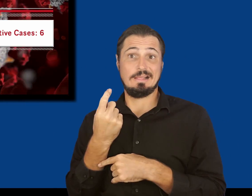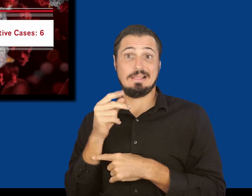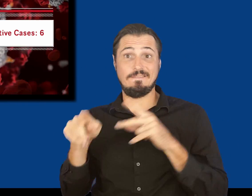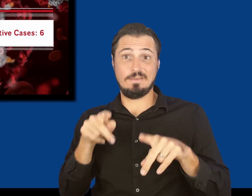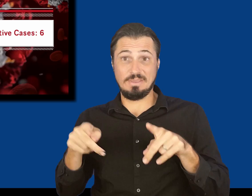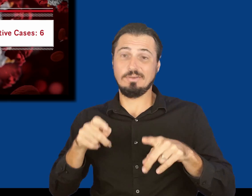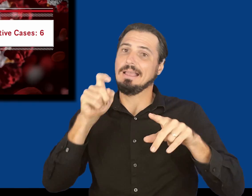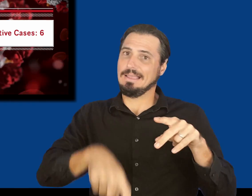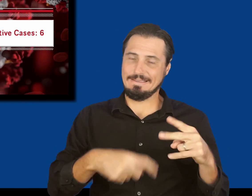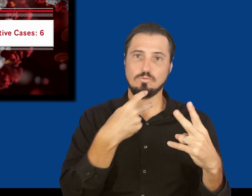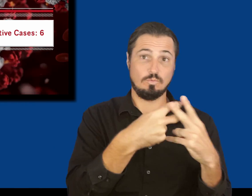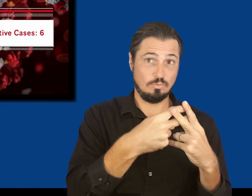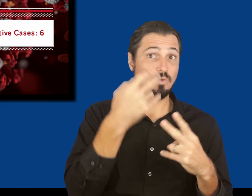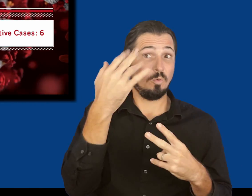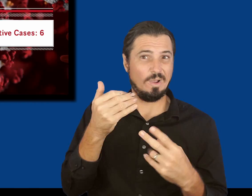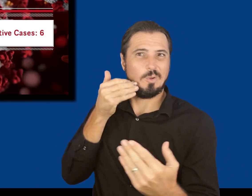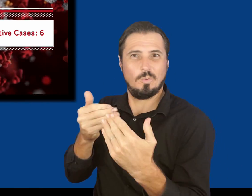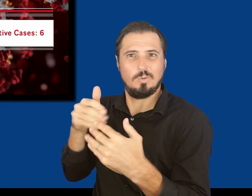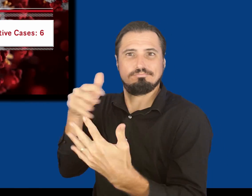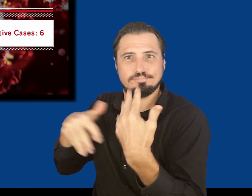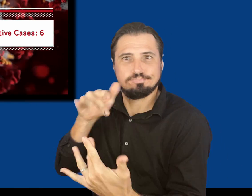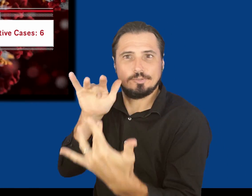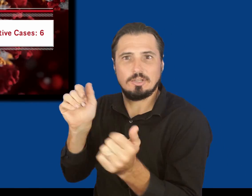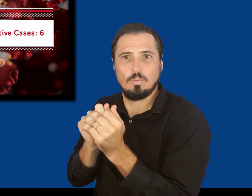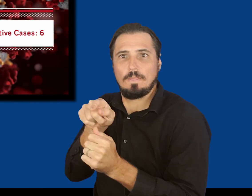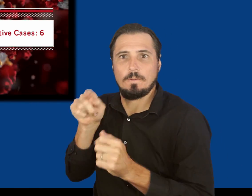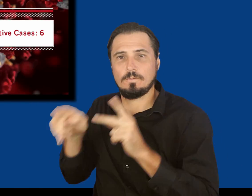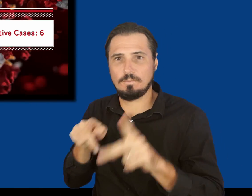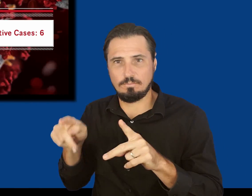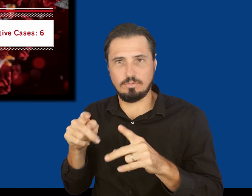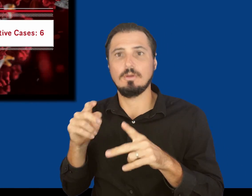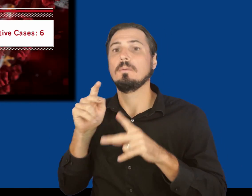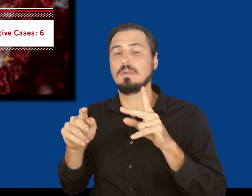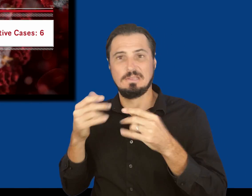as close contacts of the Active cases contact tracing remains ongoing our